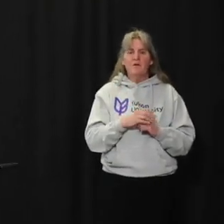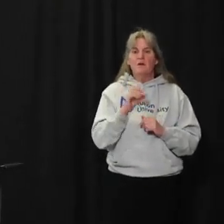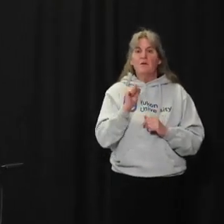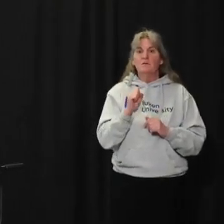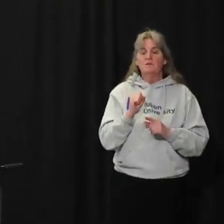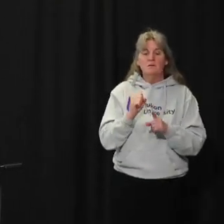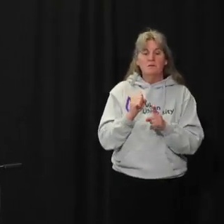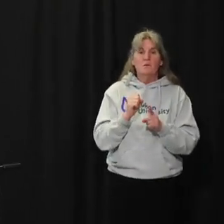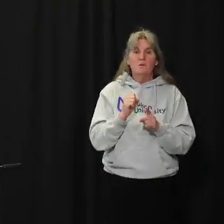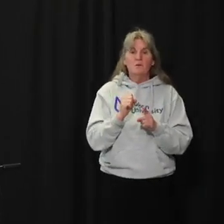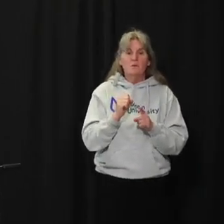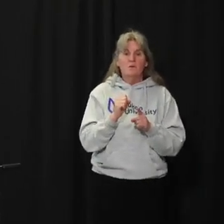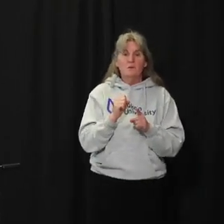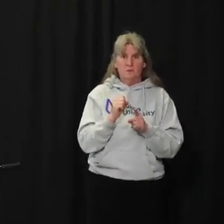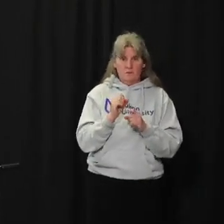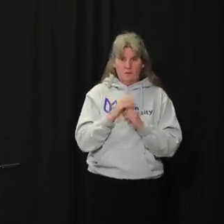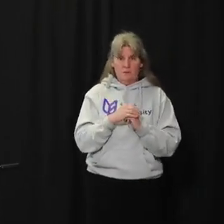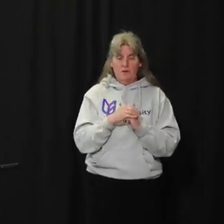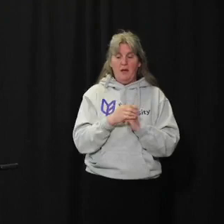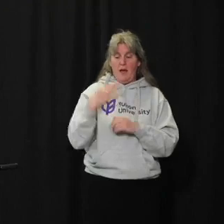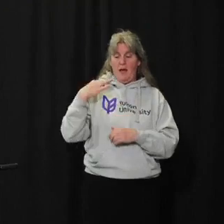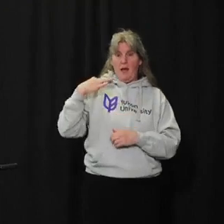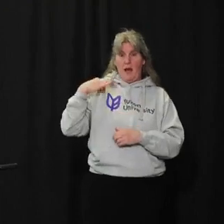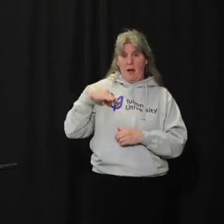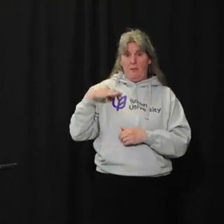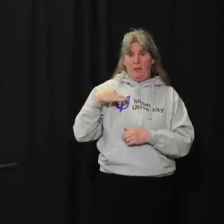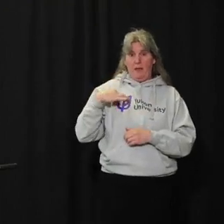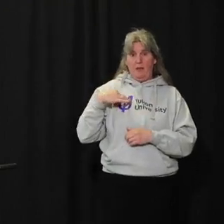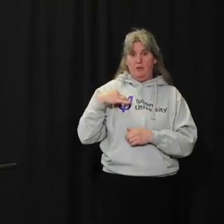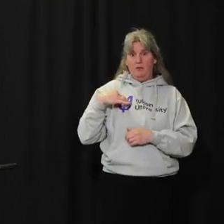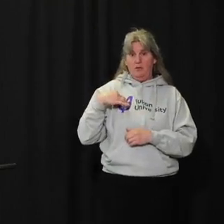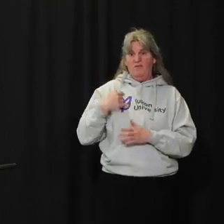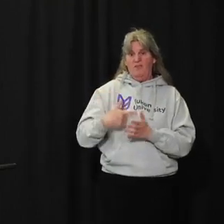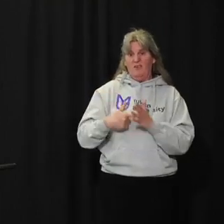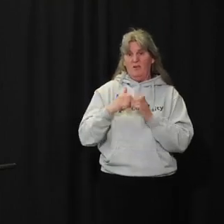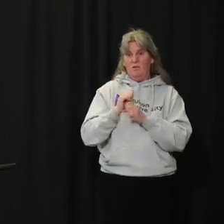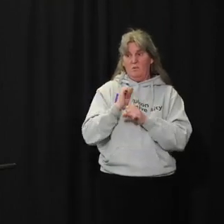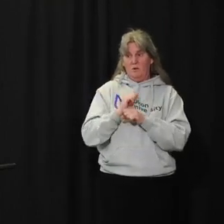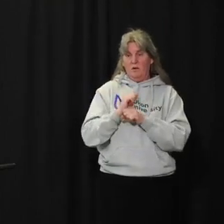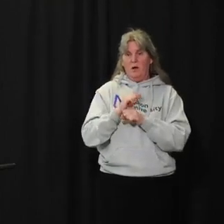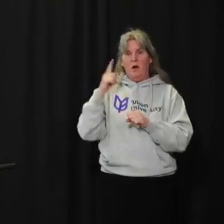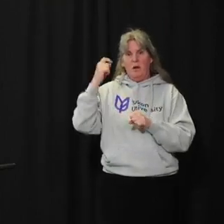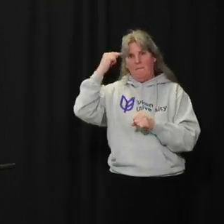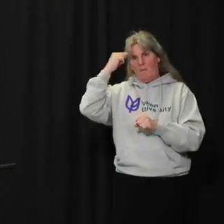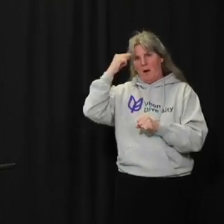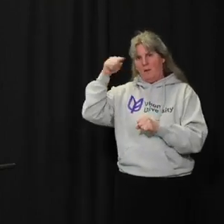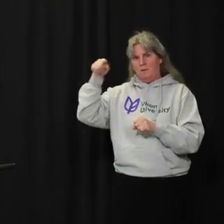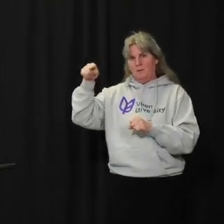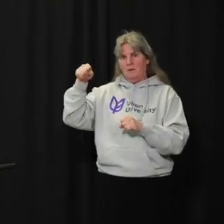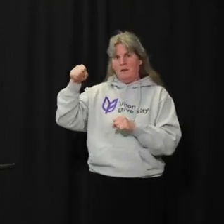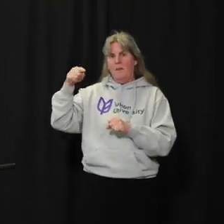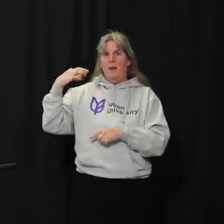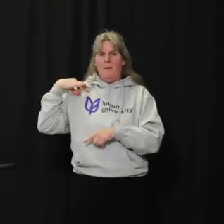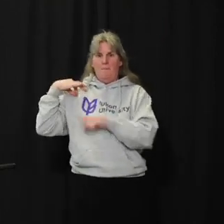We are asking individuals-- first of all, the application process is to be undertaken by the employer.